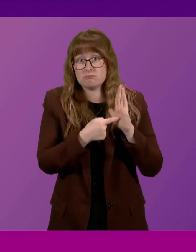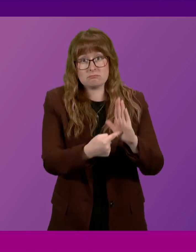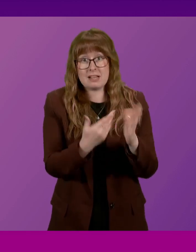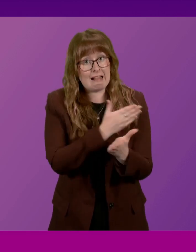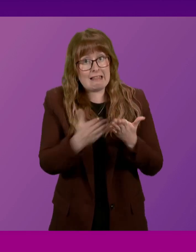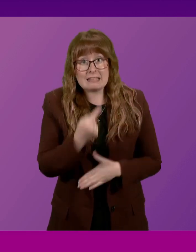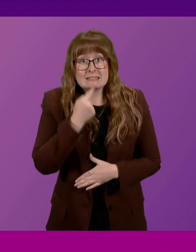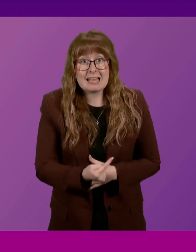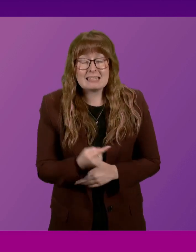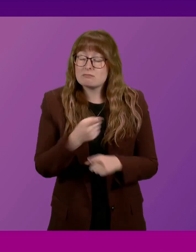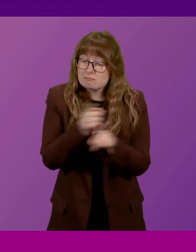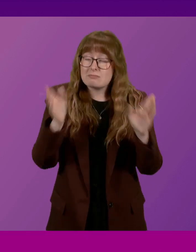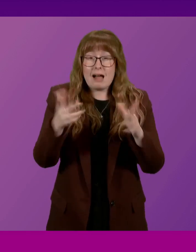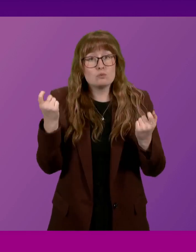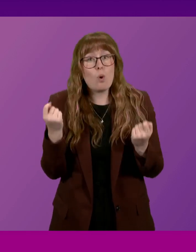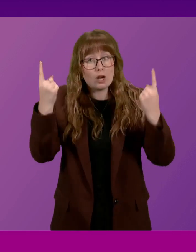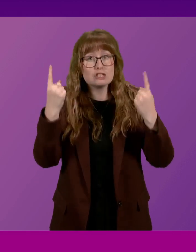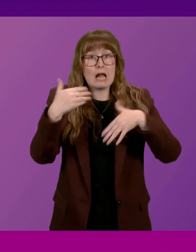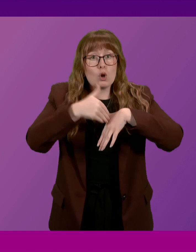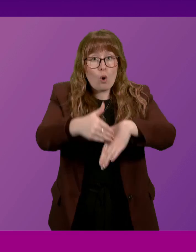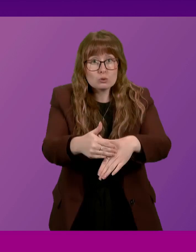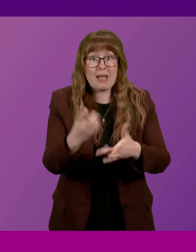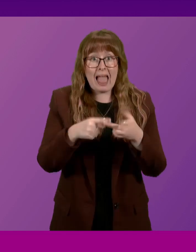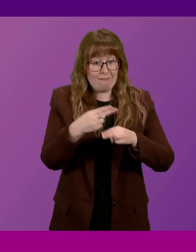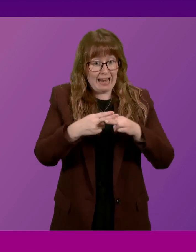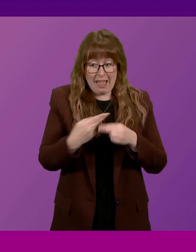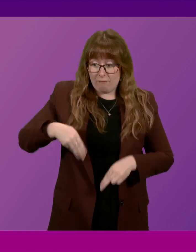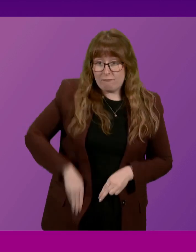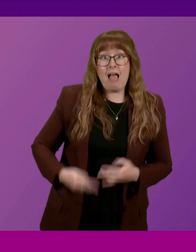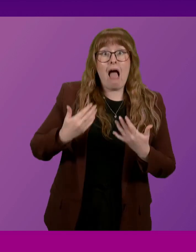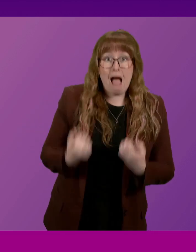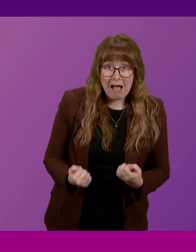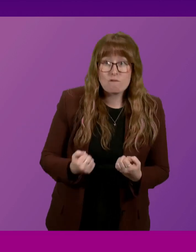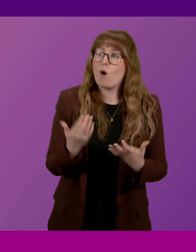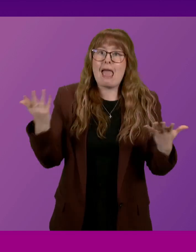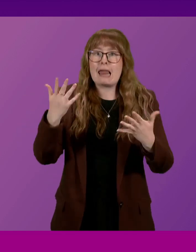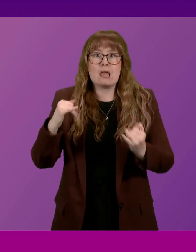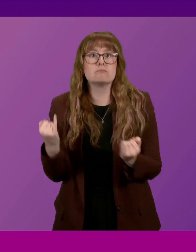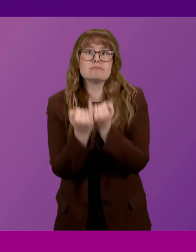need to understand the consequences of carrying a knife and committing an offence. There is a